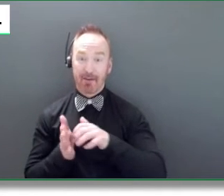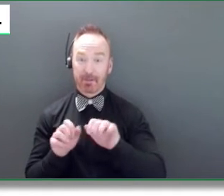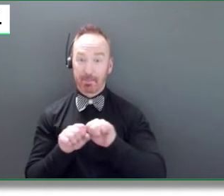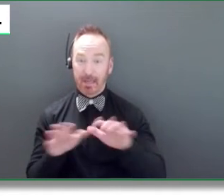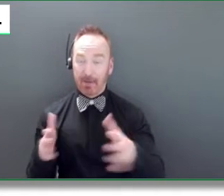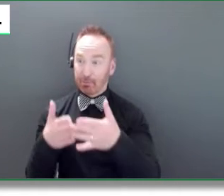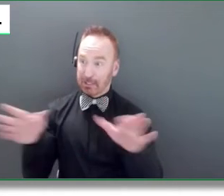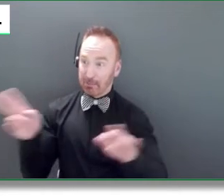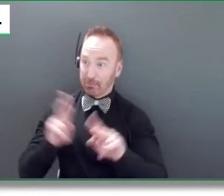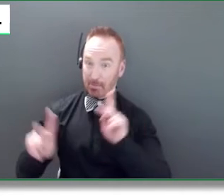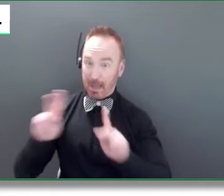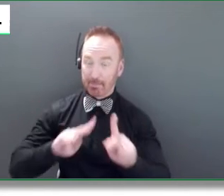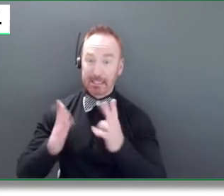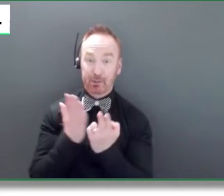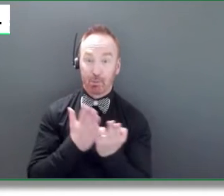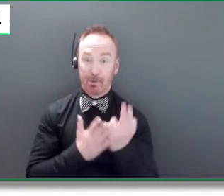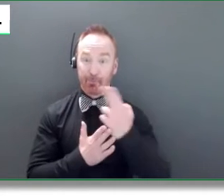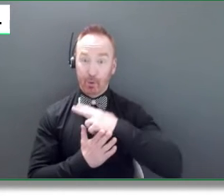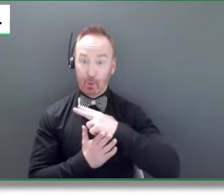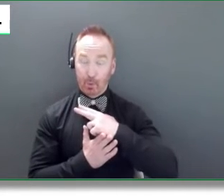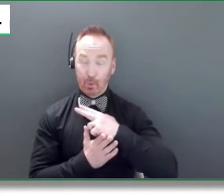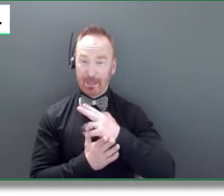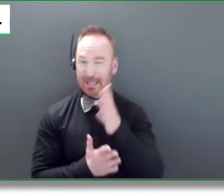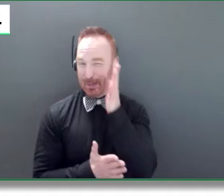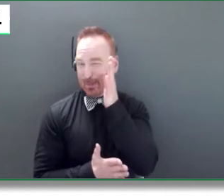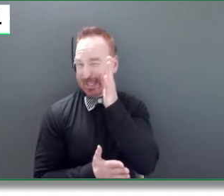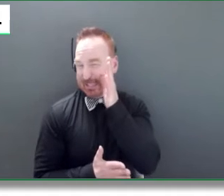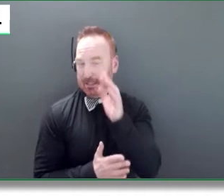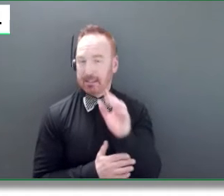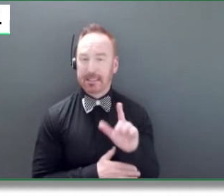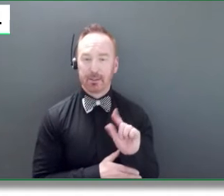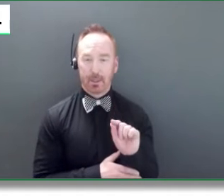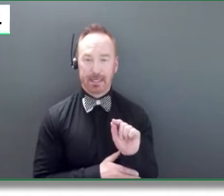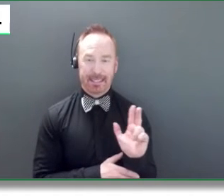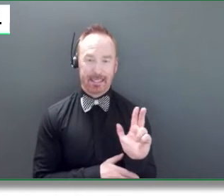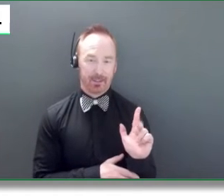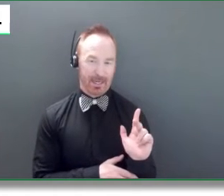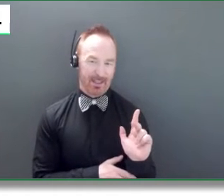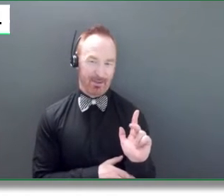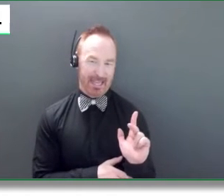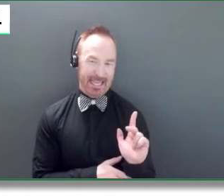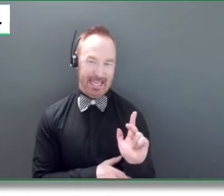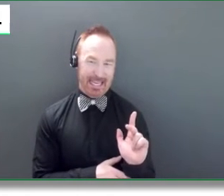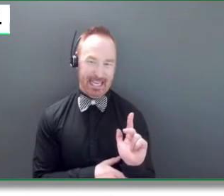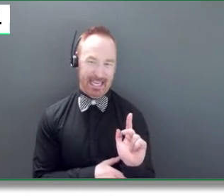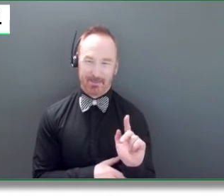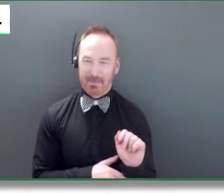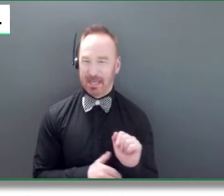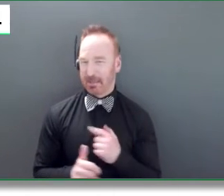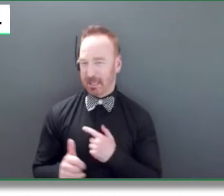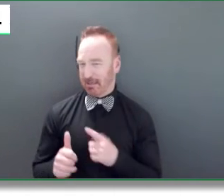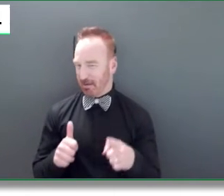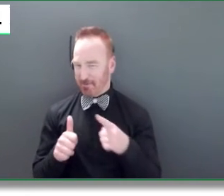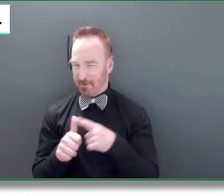and so we're going to keep an eye out for an eye out for that. And we'll let you know through our forums or through email